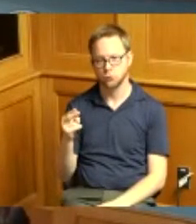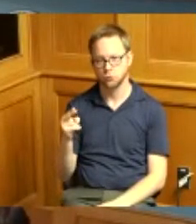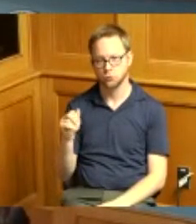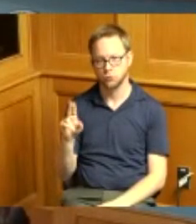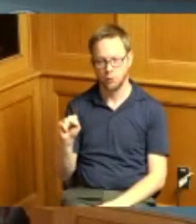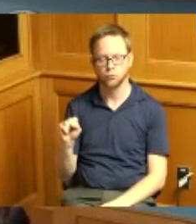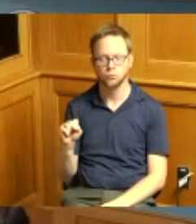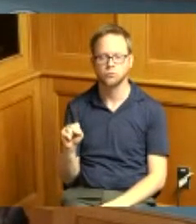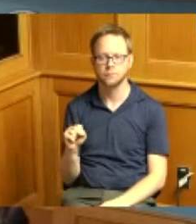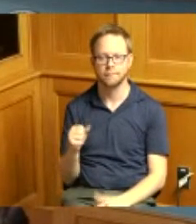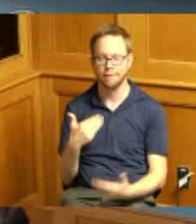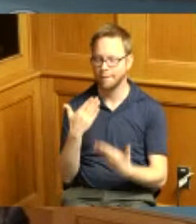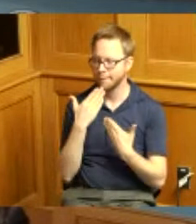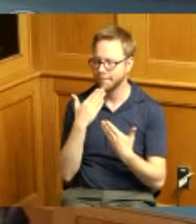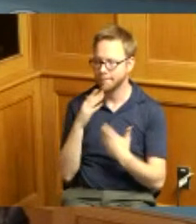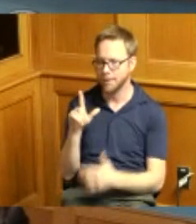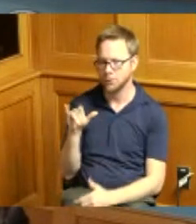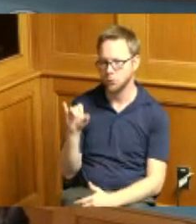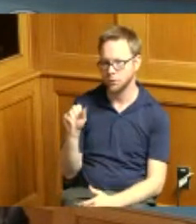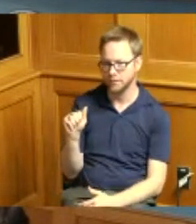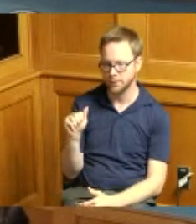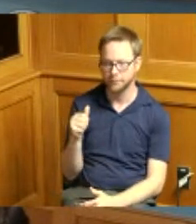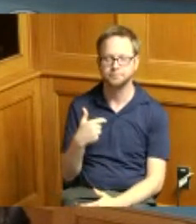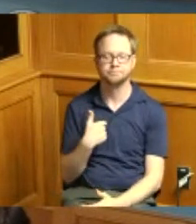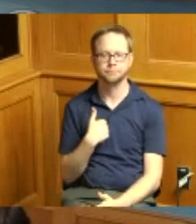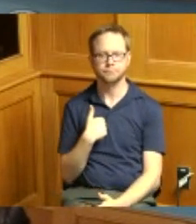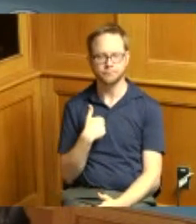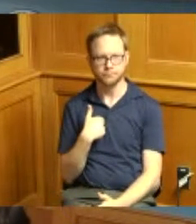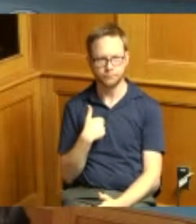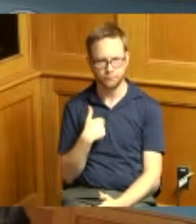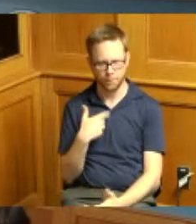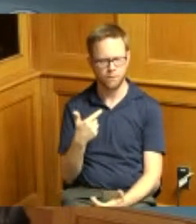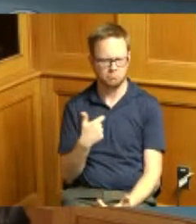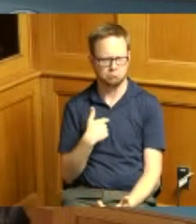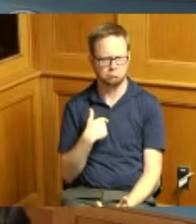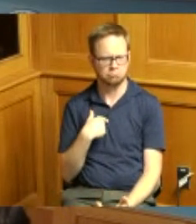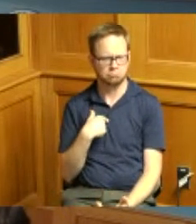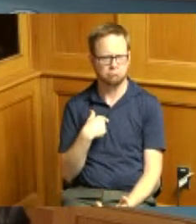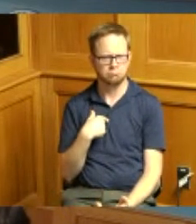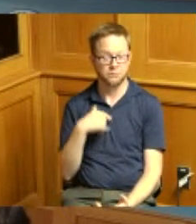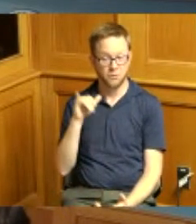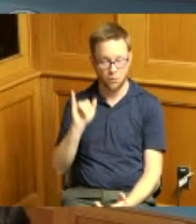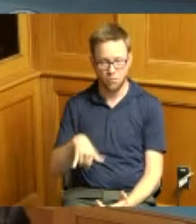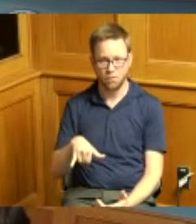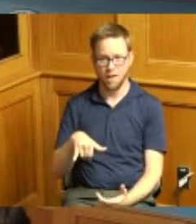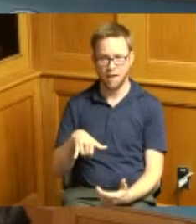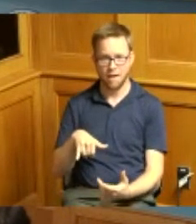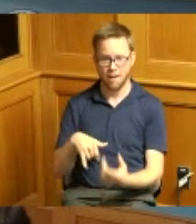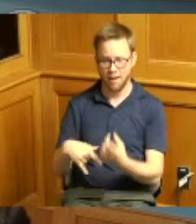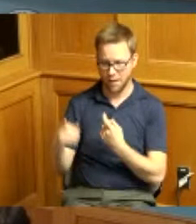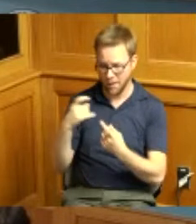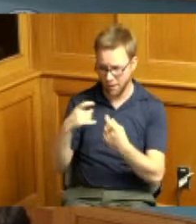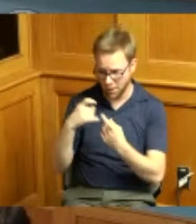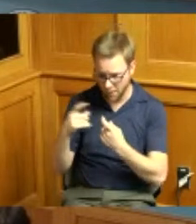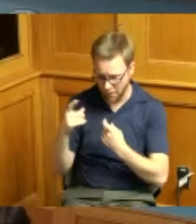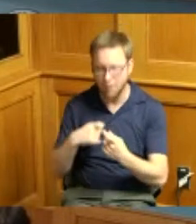and I just having gone through that questioning I just want to thank you for providing the